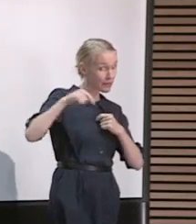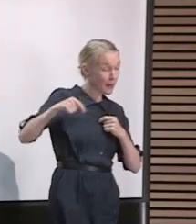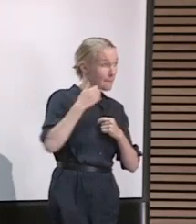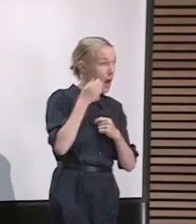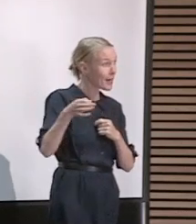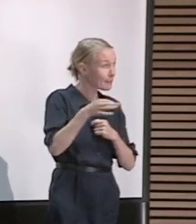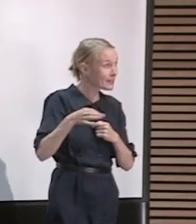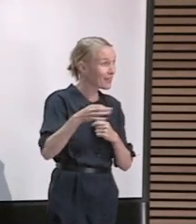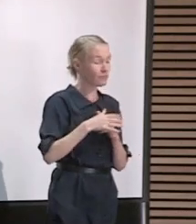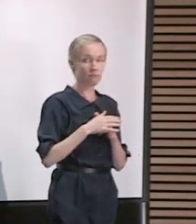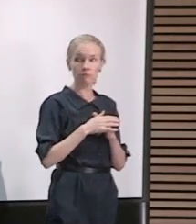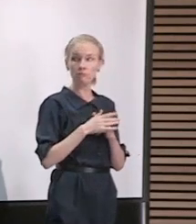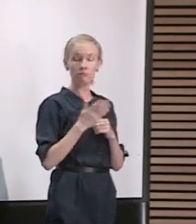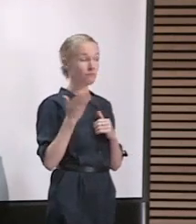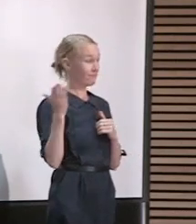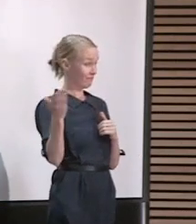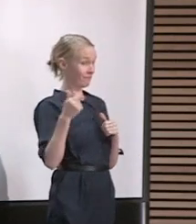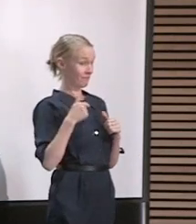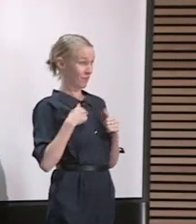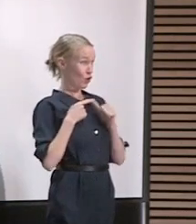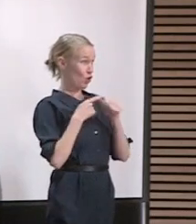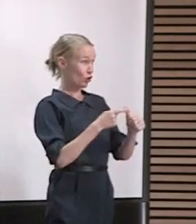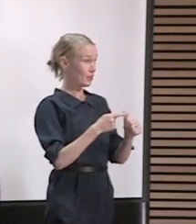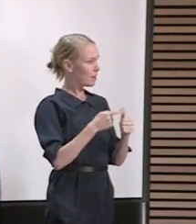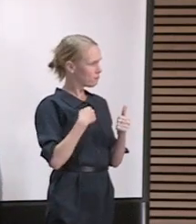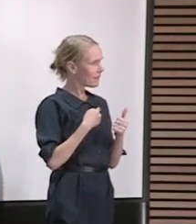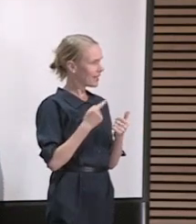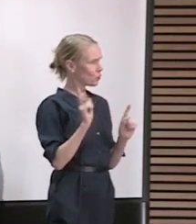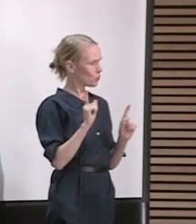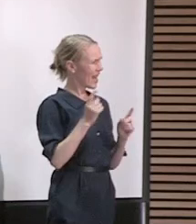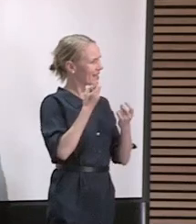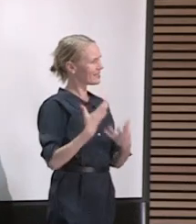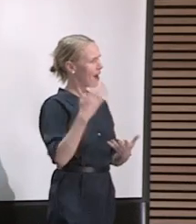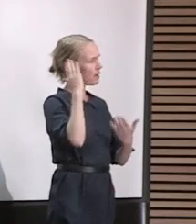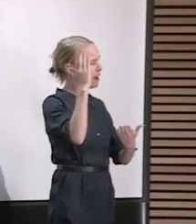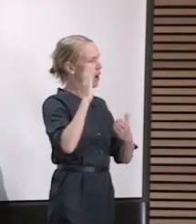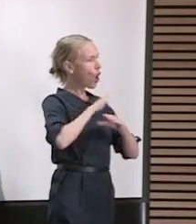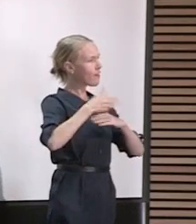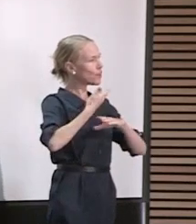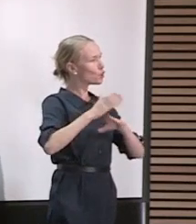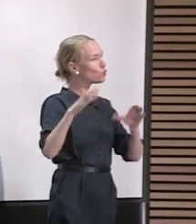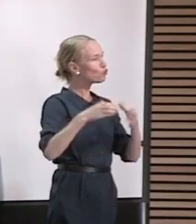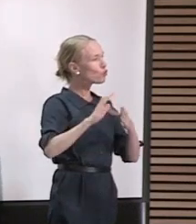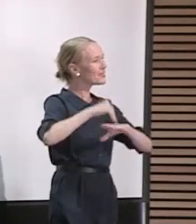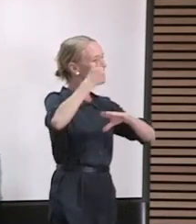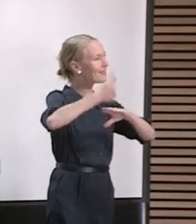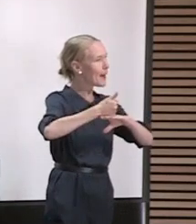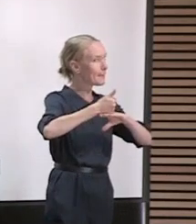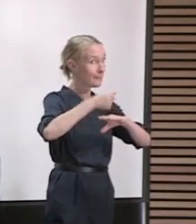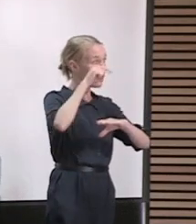involved Moura and Pasifika? What you'll see, for example, in the testing group I've just announced, there is Maori and